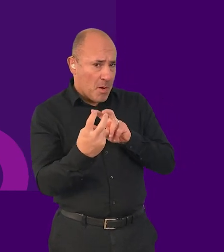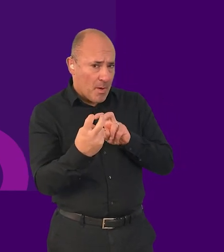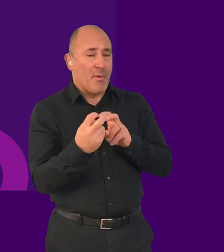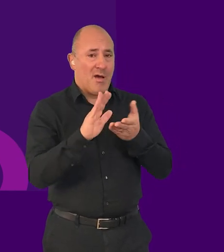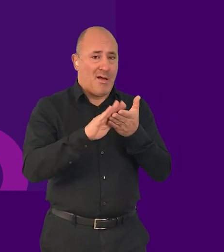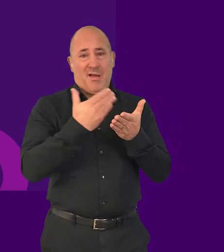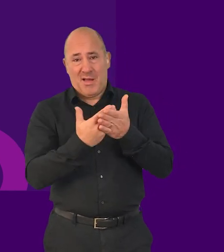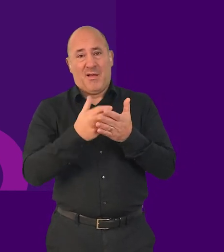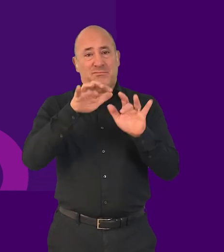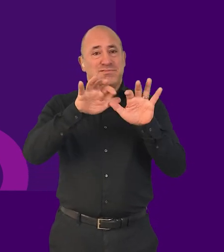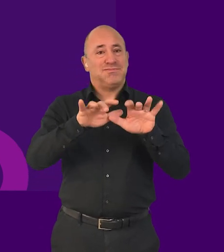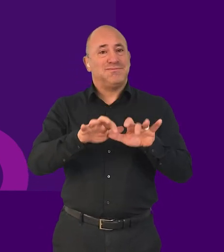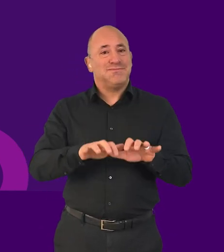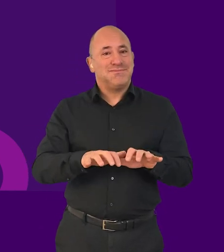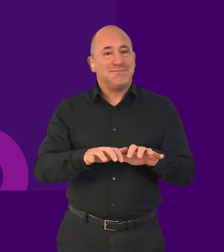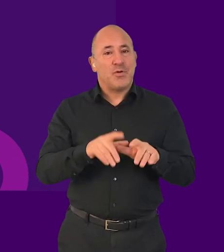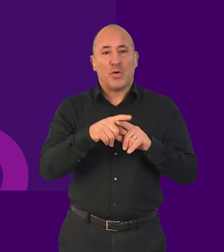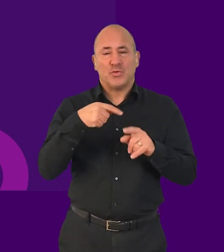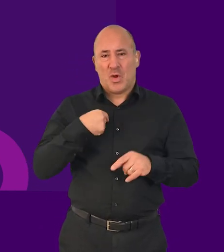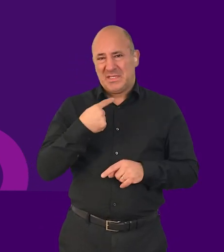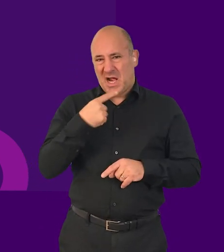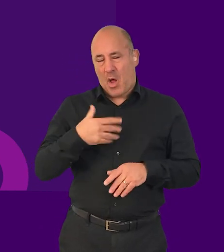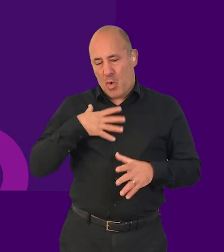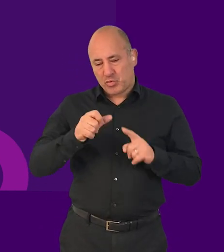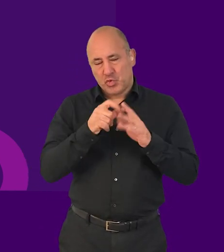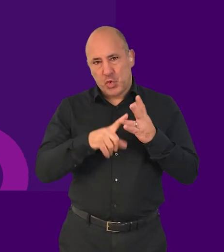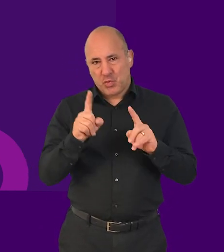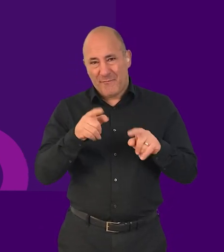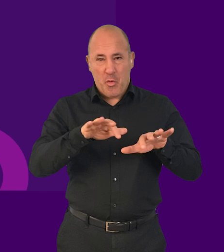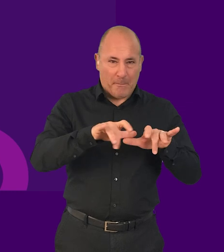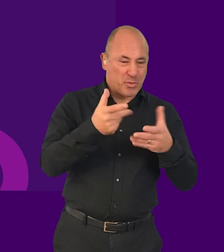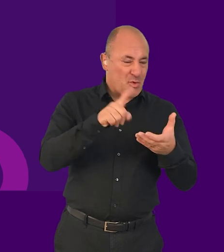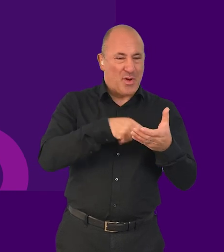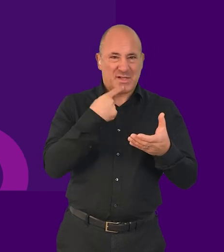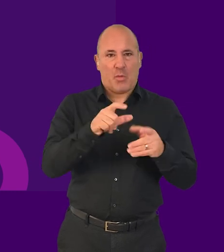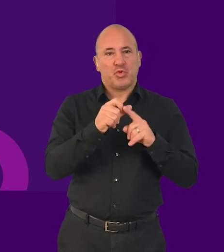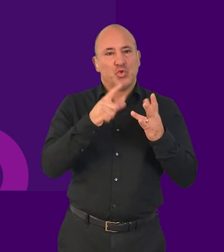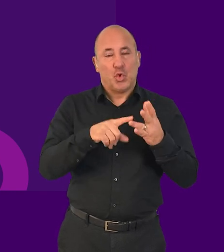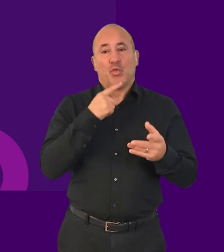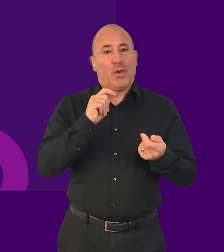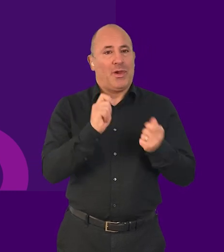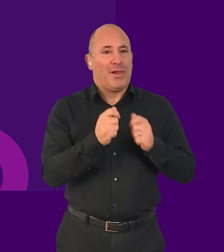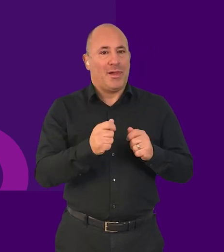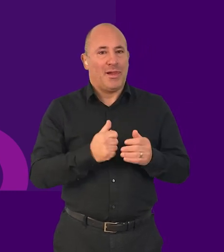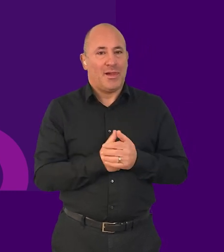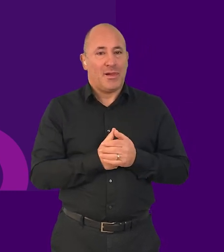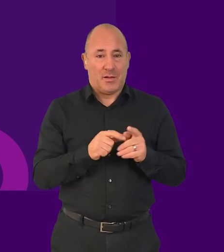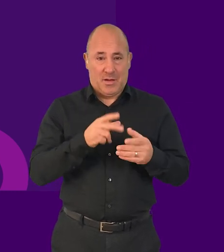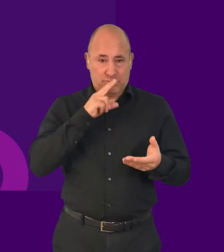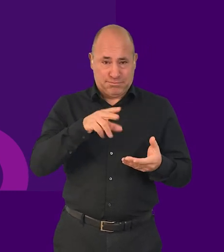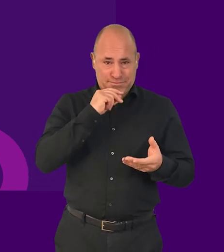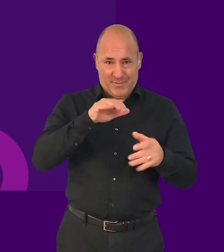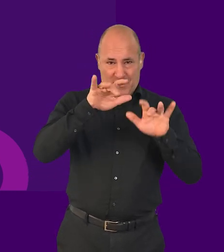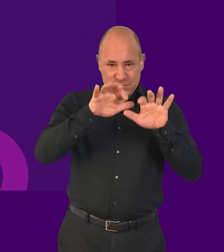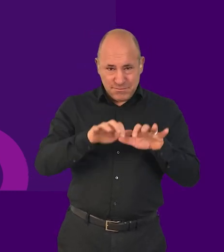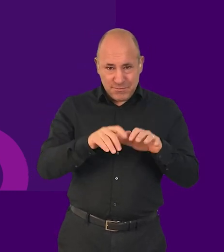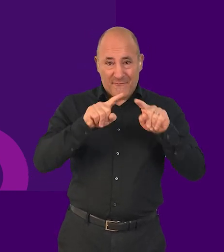and executes spoken commands that operate your computer or device. As well as dictating text, filling out forms,